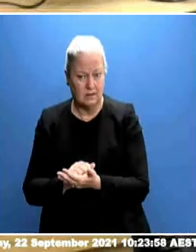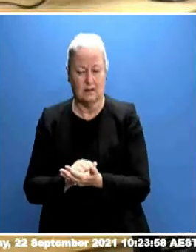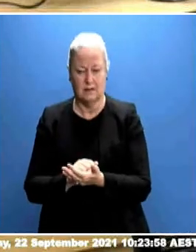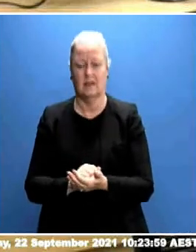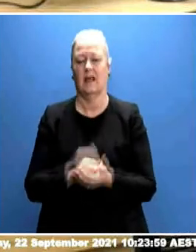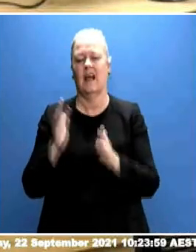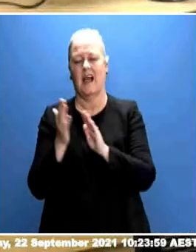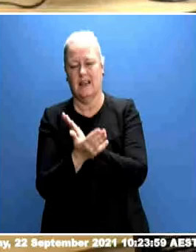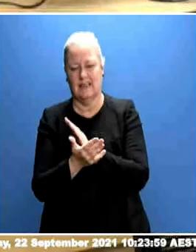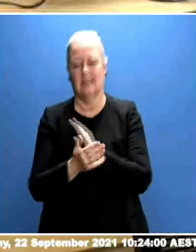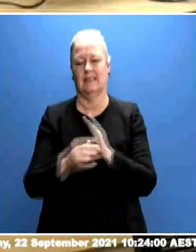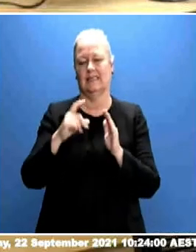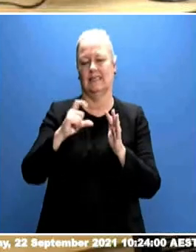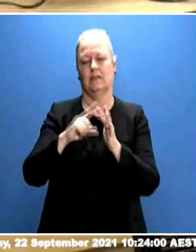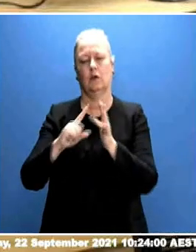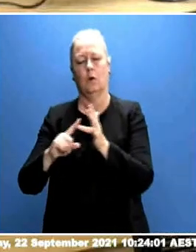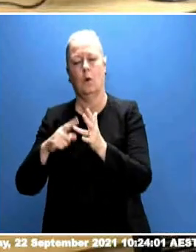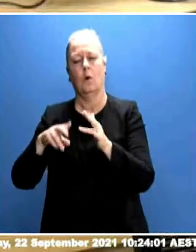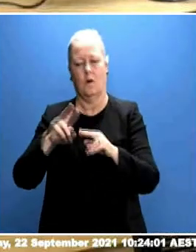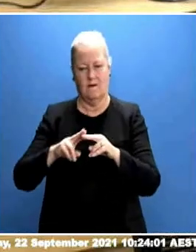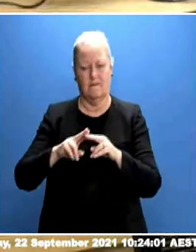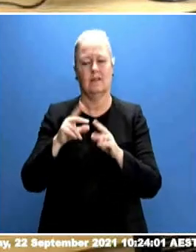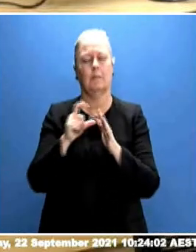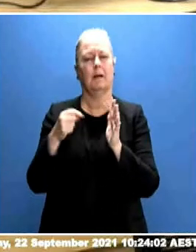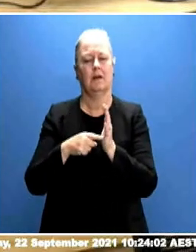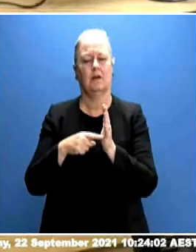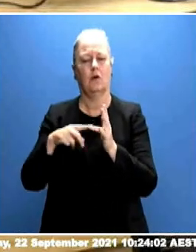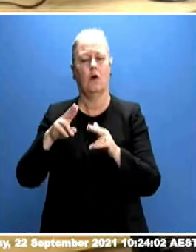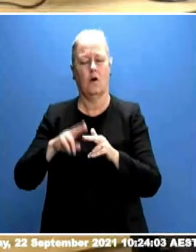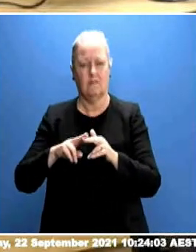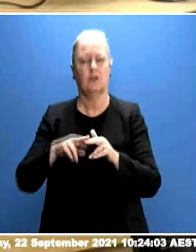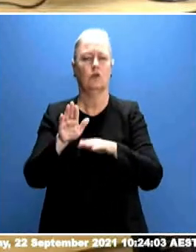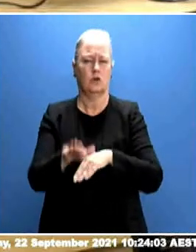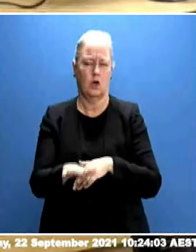Your two eldest children are currently residing with your mother in Tasmania? That's right.